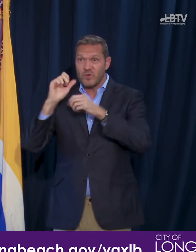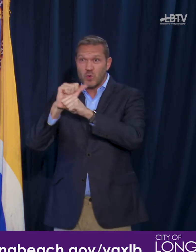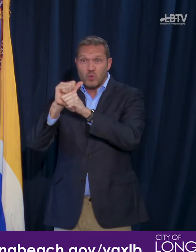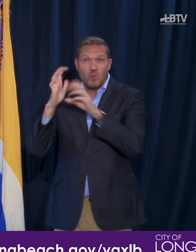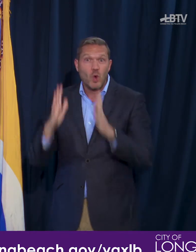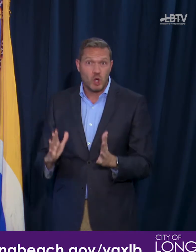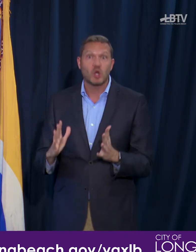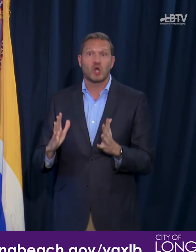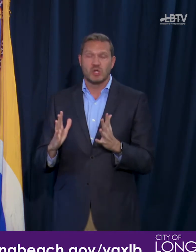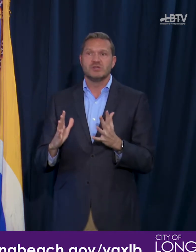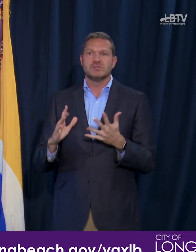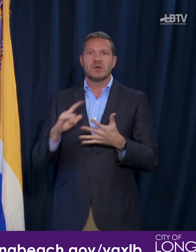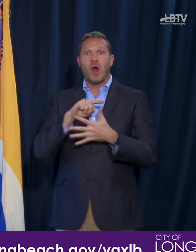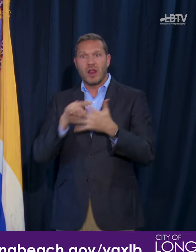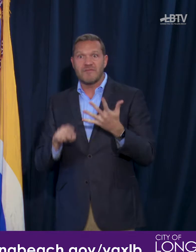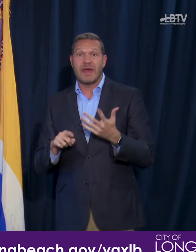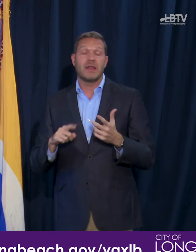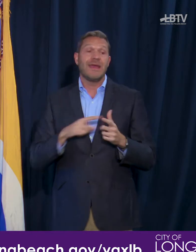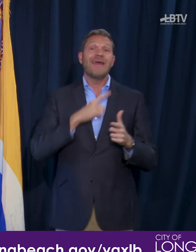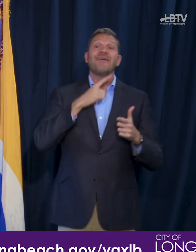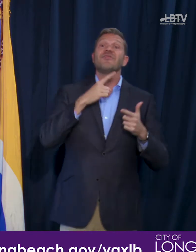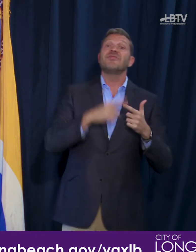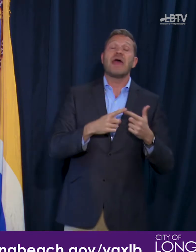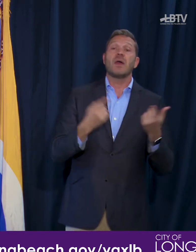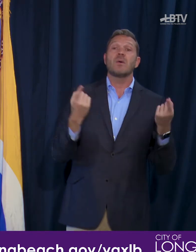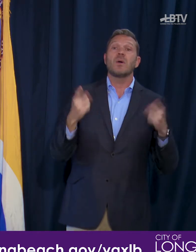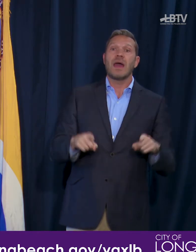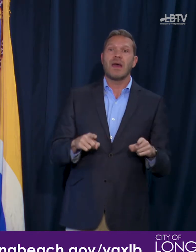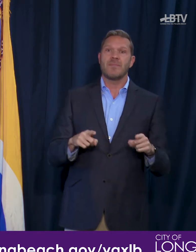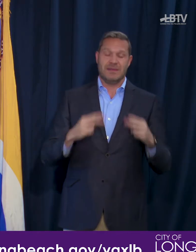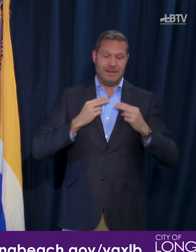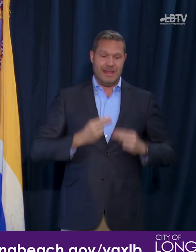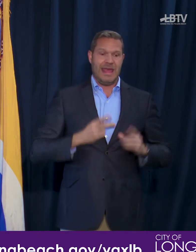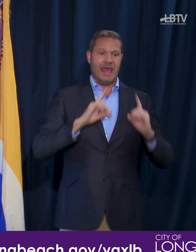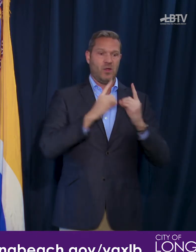The Health department will then notify you or email you when you can go make an appointment.